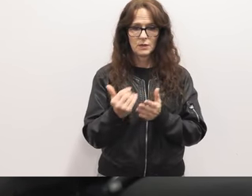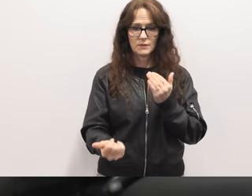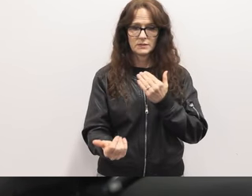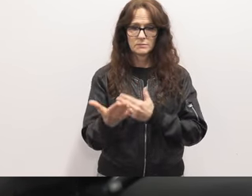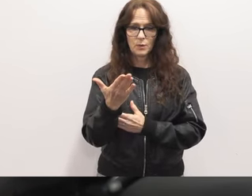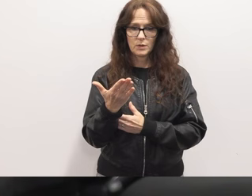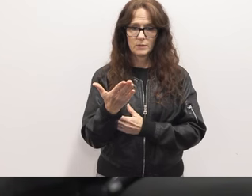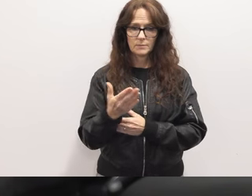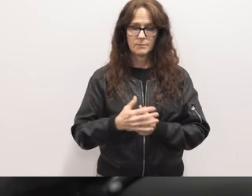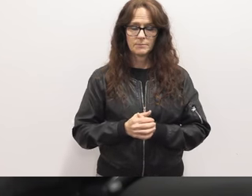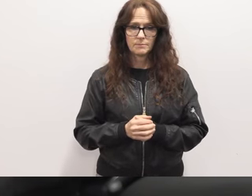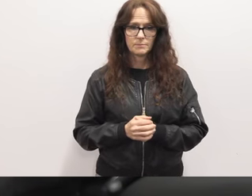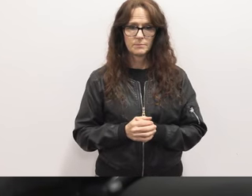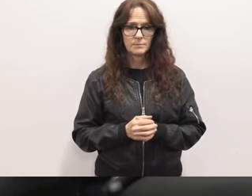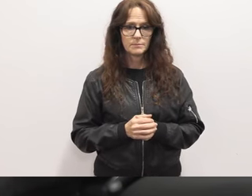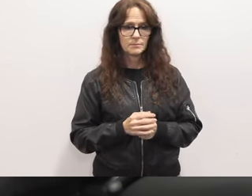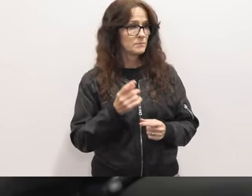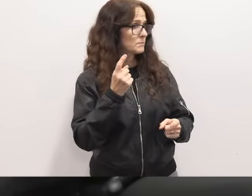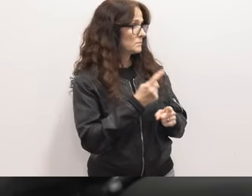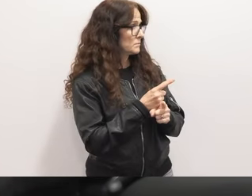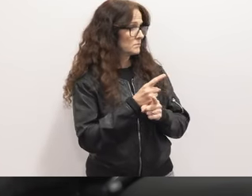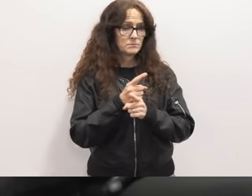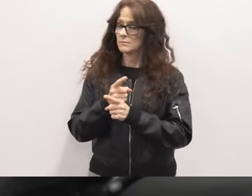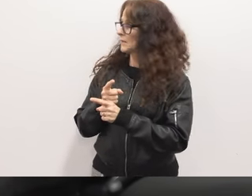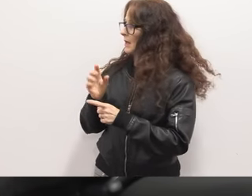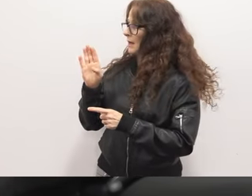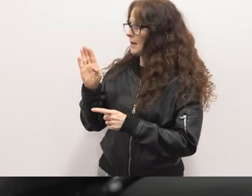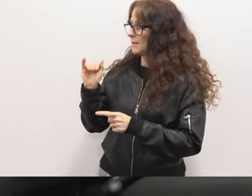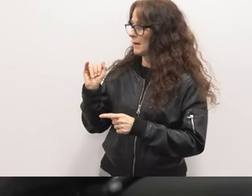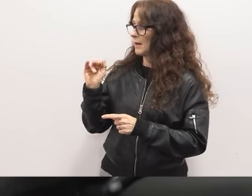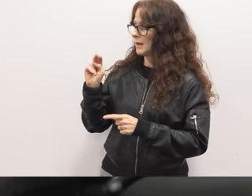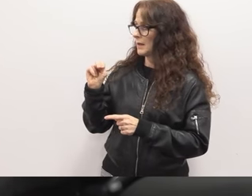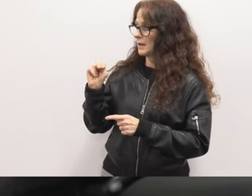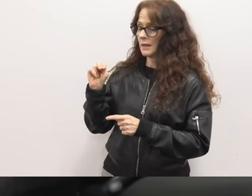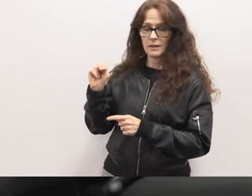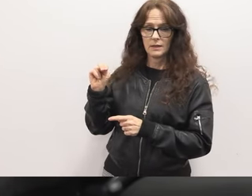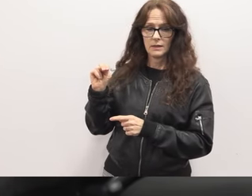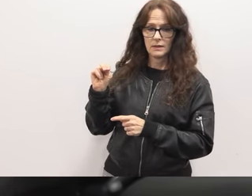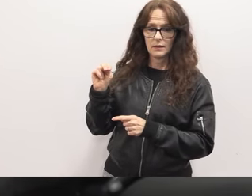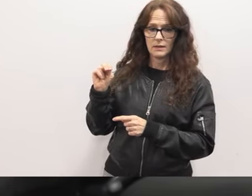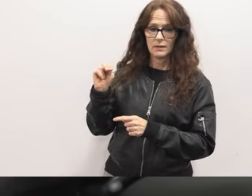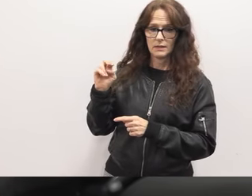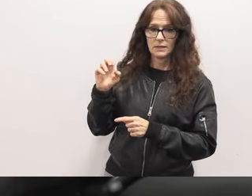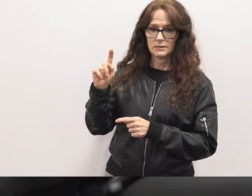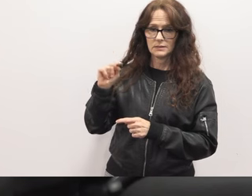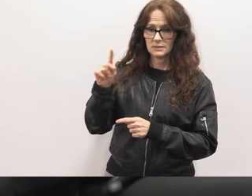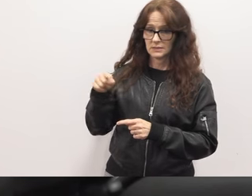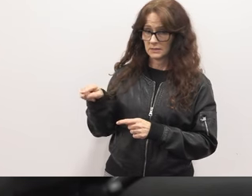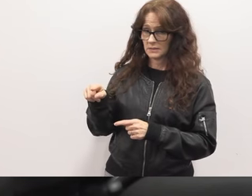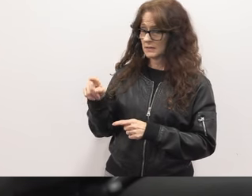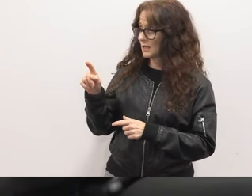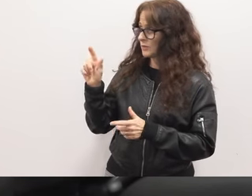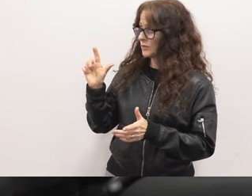[Juan Benitez] Is that correct? [Brian Moskovitz] Yeah. [Juan Benitez] I'm sorry. Are Black students the lowest performing A through G eligibility group? [Brian Moskovitz] Yeah, we'd have to verify.